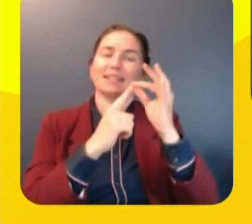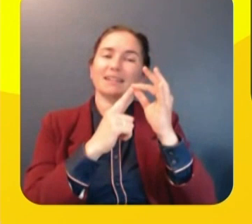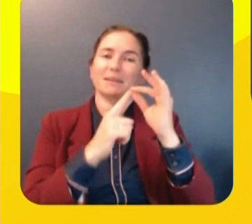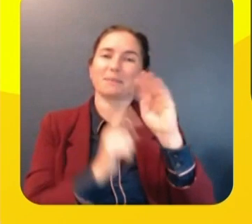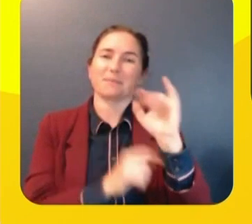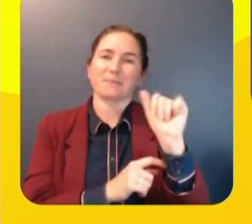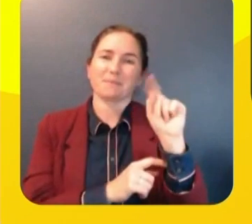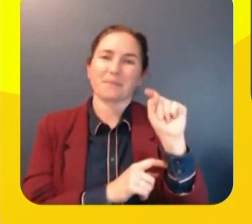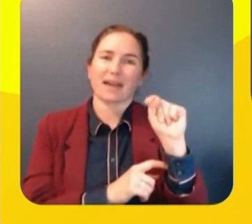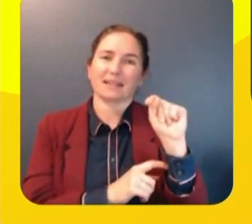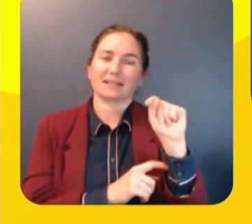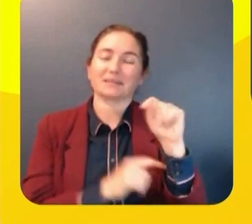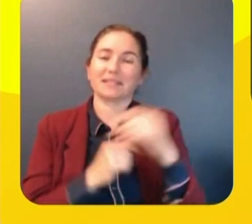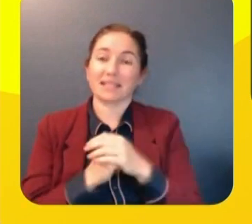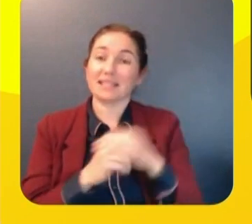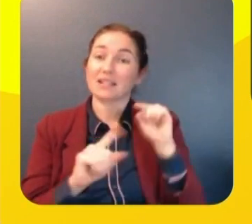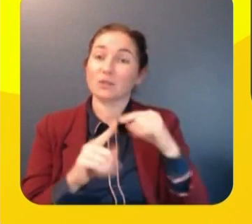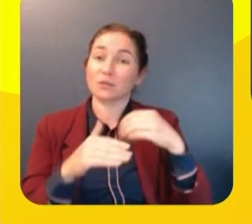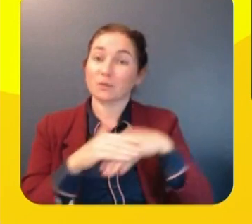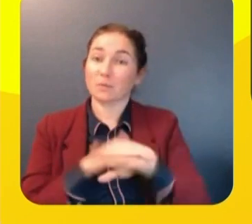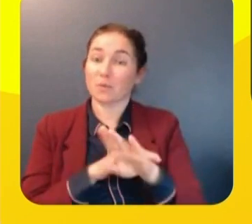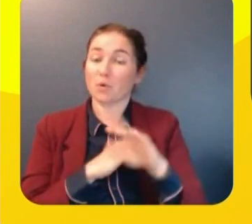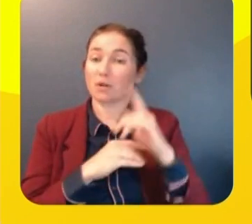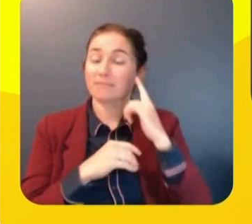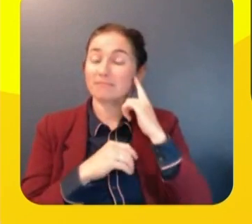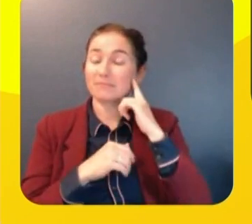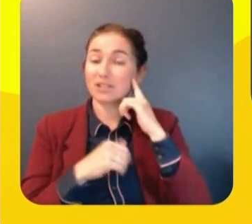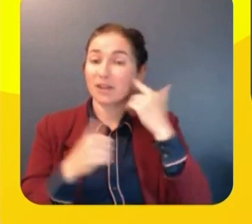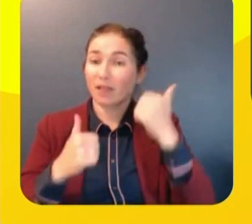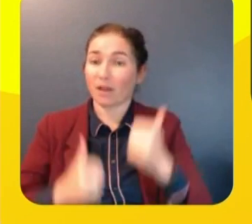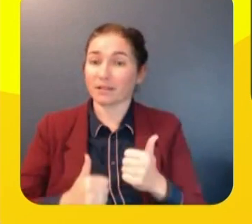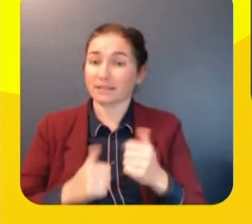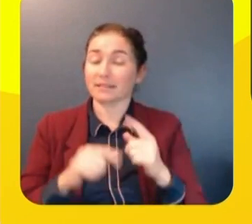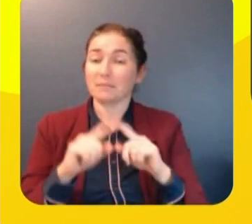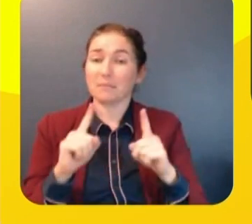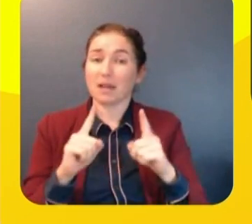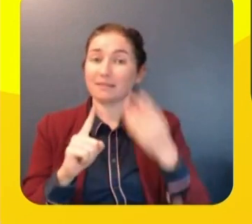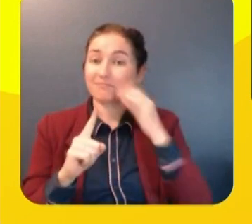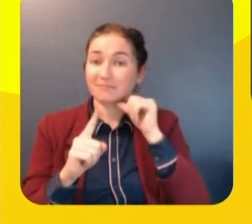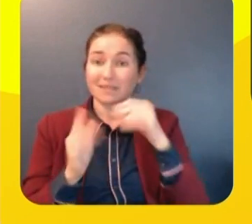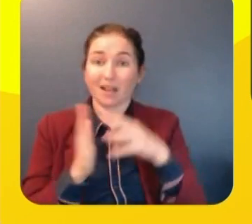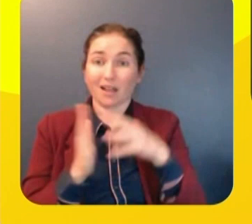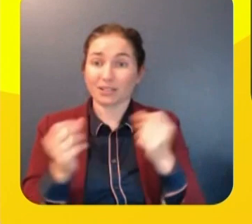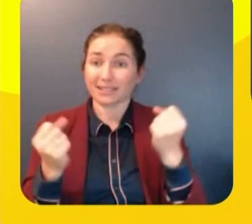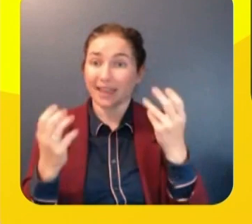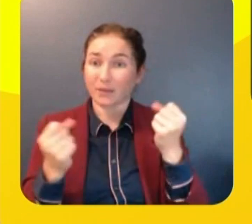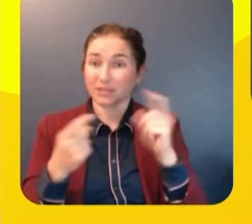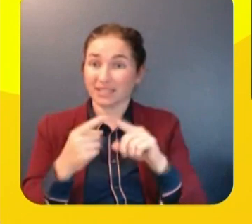Matt was born with profound hearing loss but didn't learn sign language until he started college at 18.